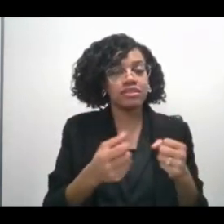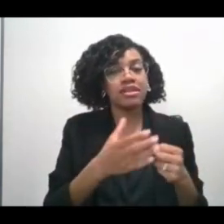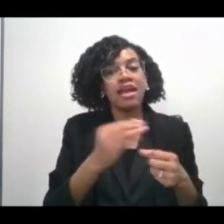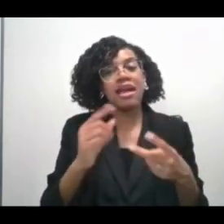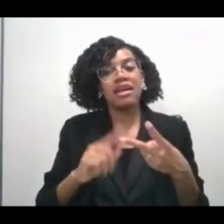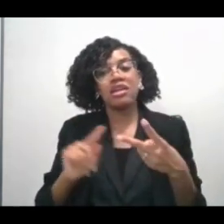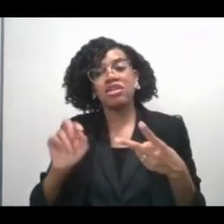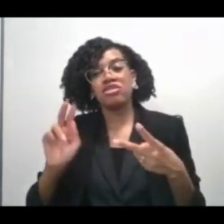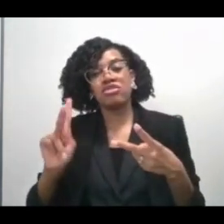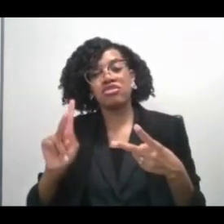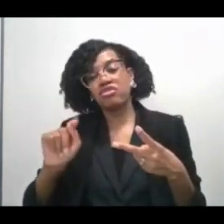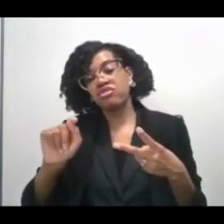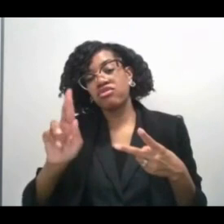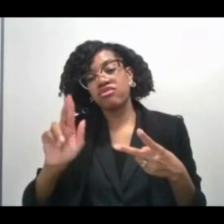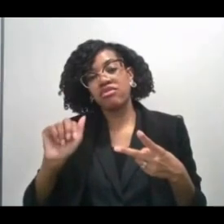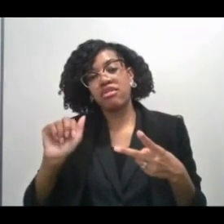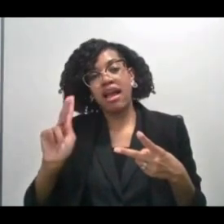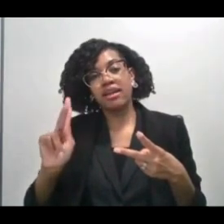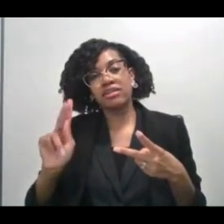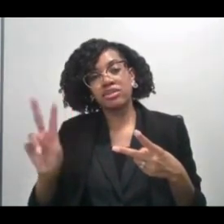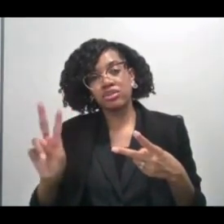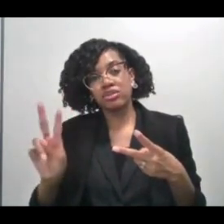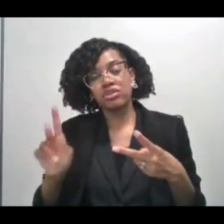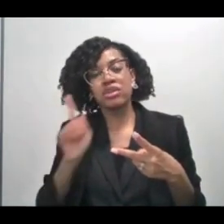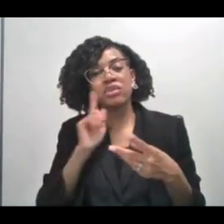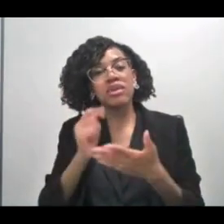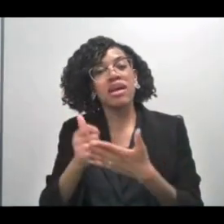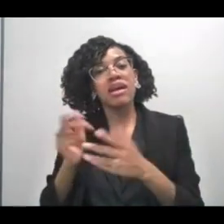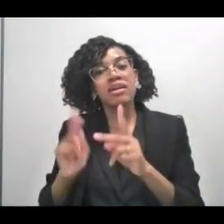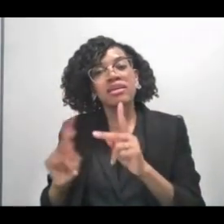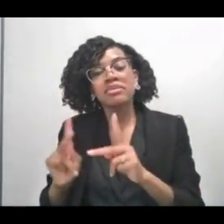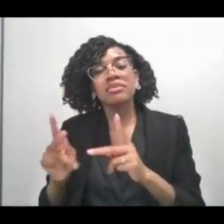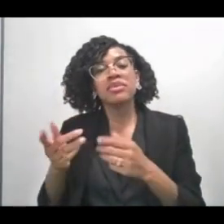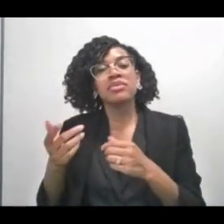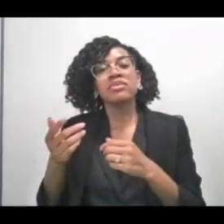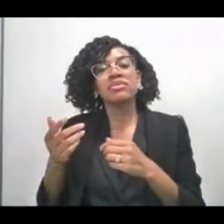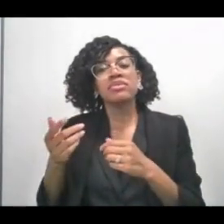towns or municipal partners build technical capacity for climate resilience?